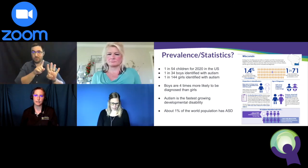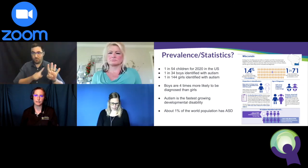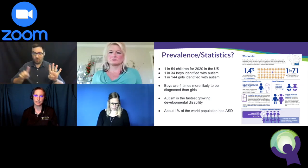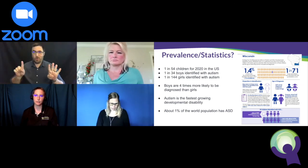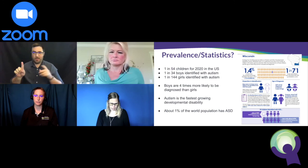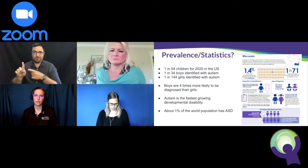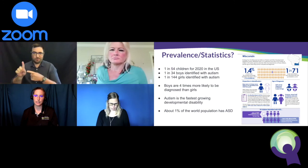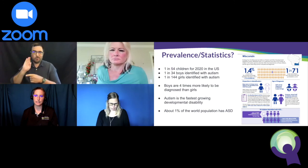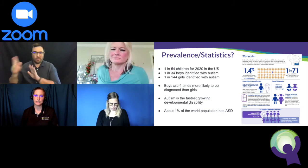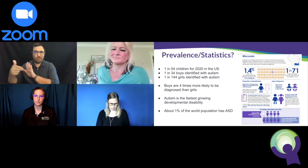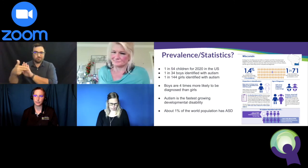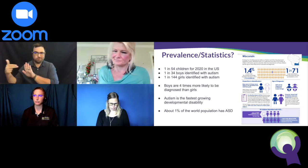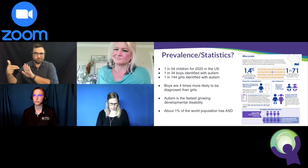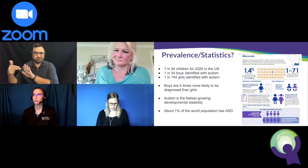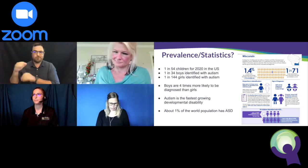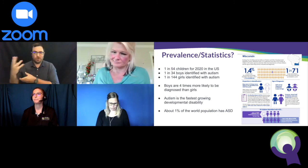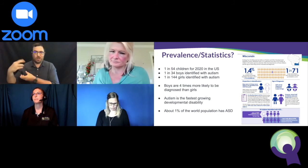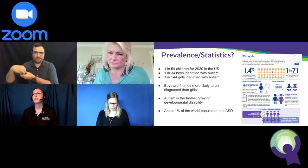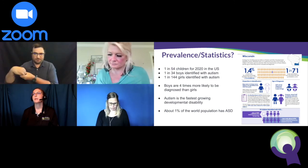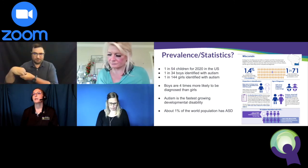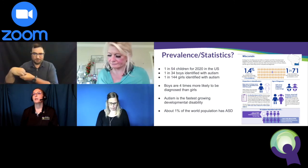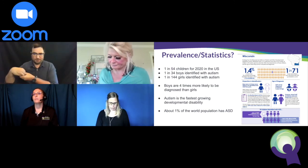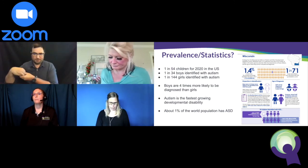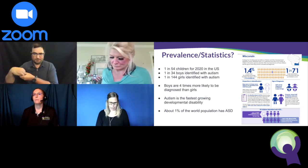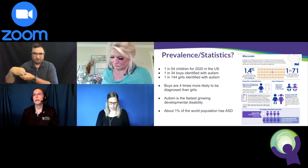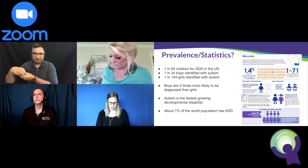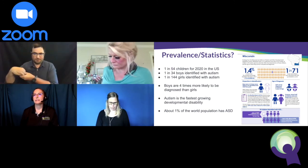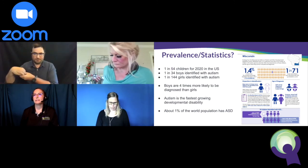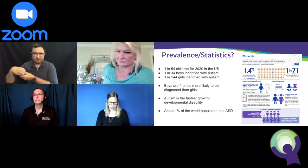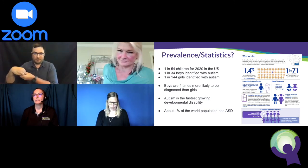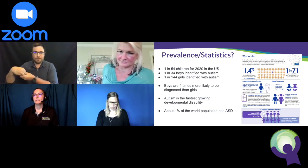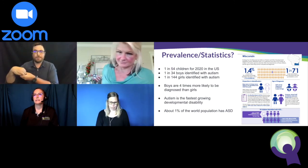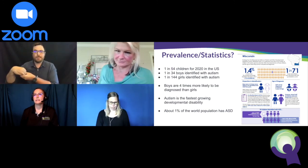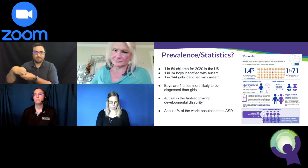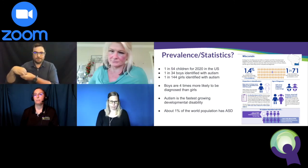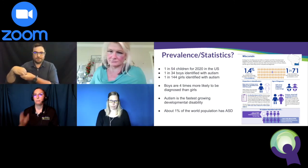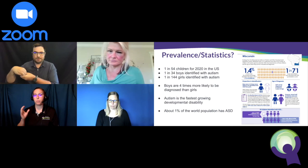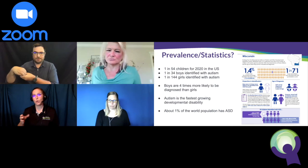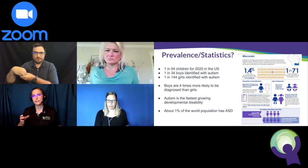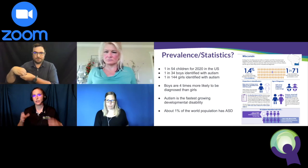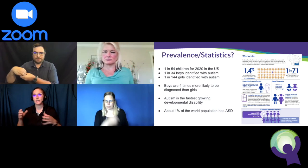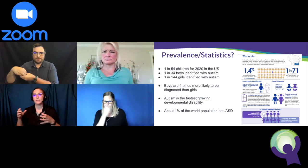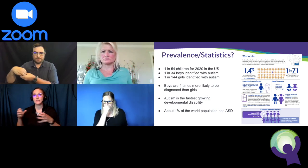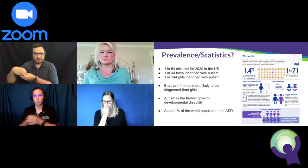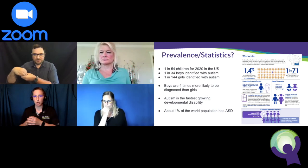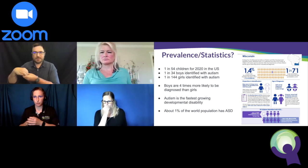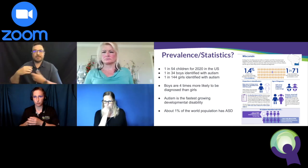diagnosed with the autism spectrum disorder. And the boys are even a smaller group, so